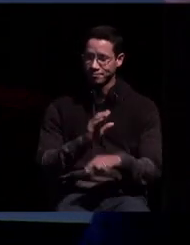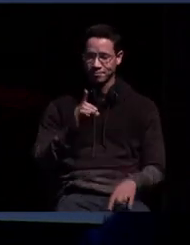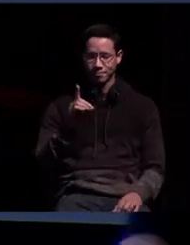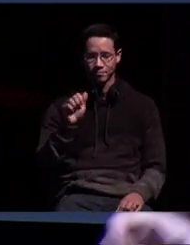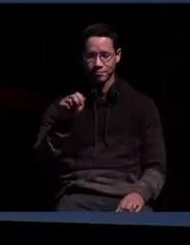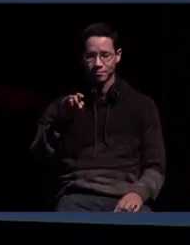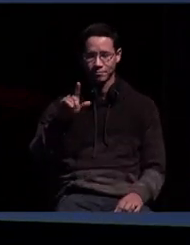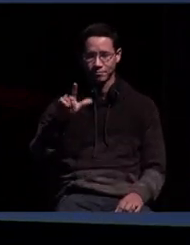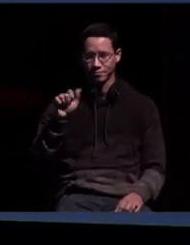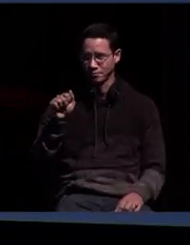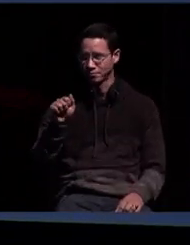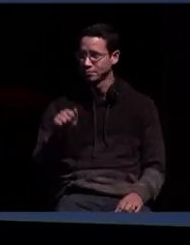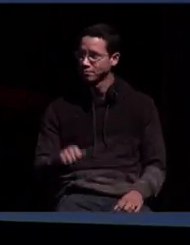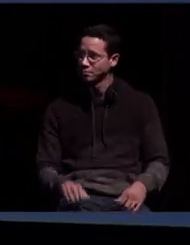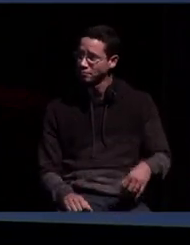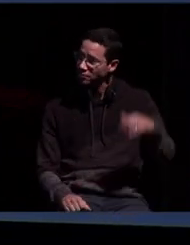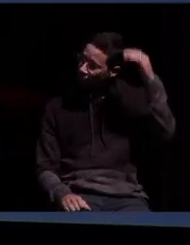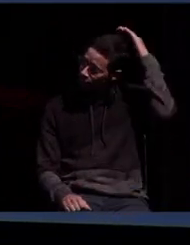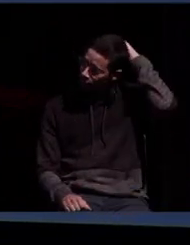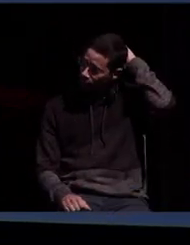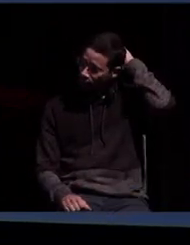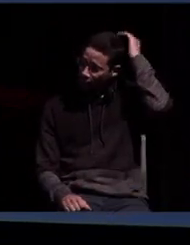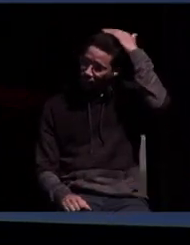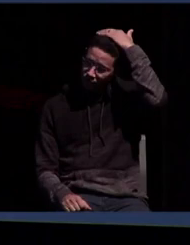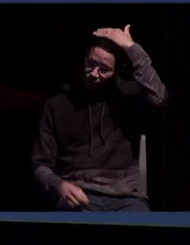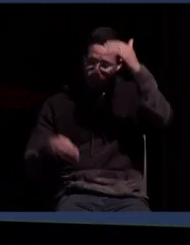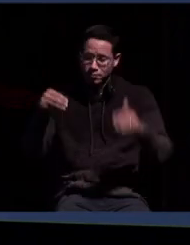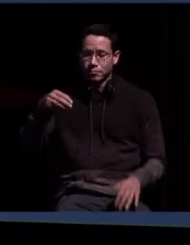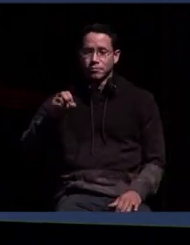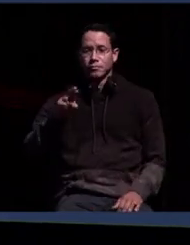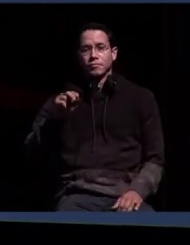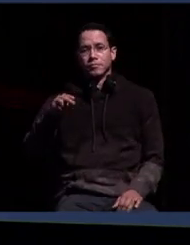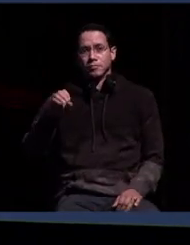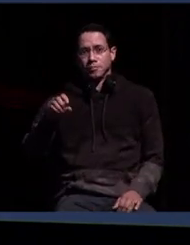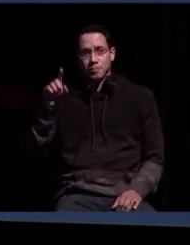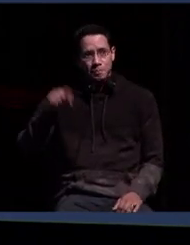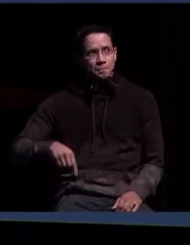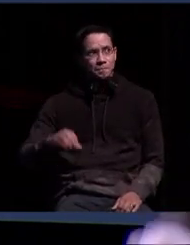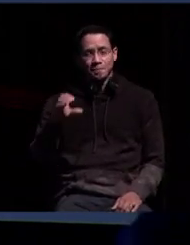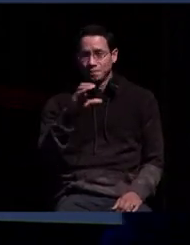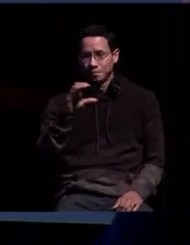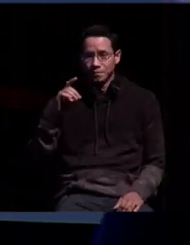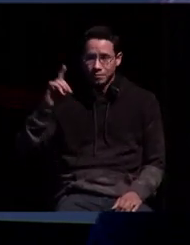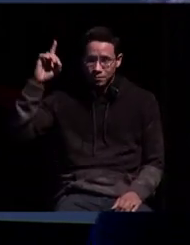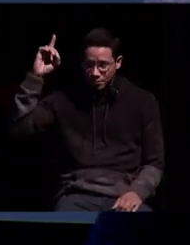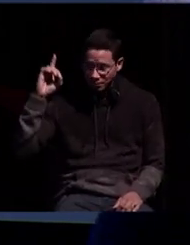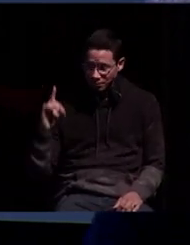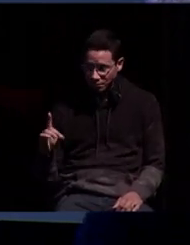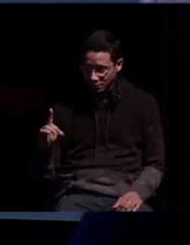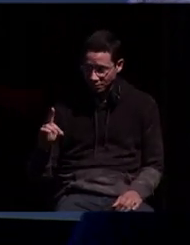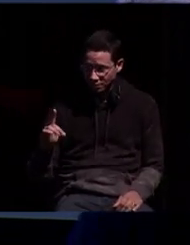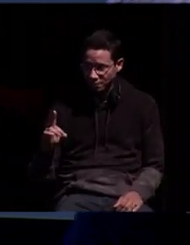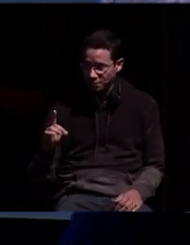I’ll introduce you to Daniela Moreno Alarcon. She is co-director of Equality in Tourism, England,